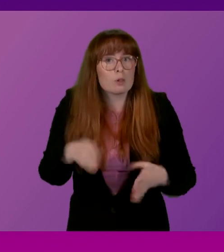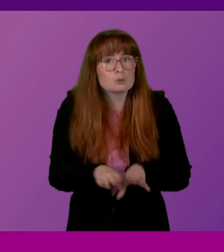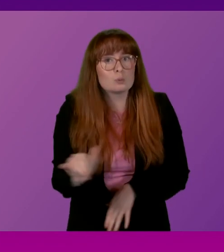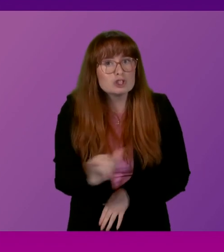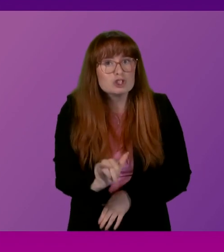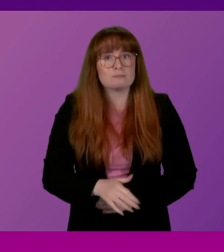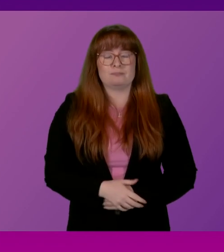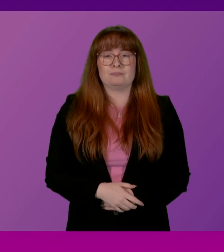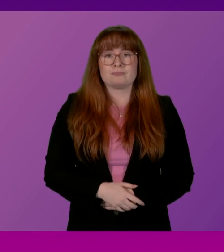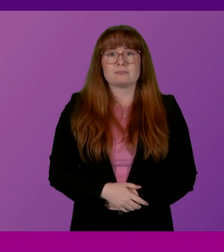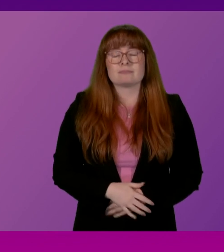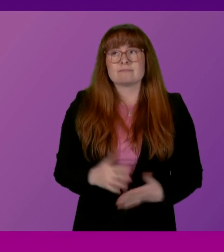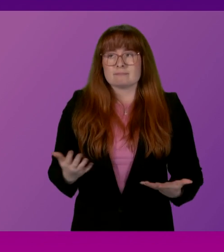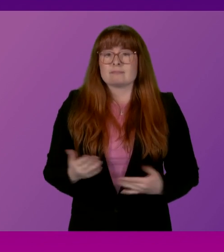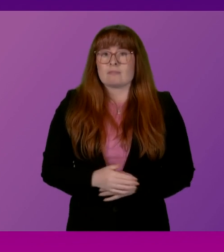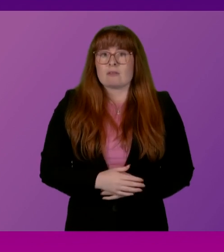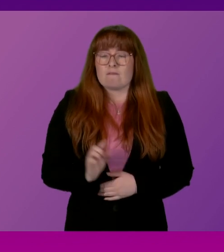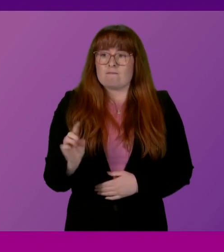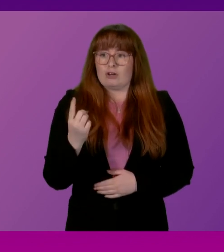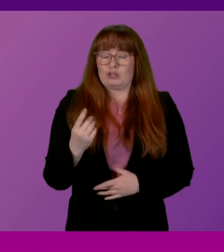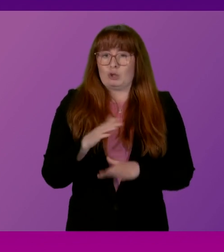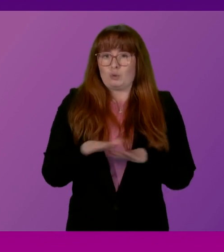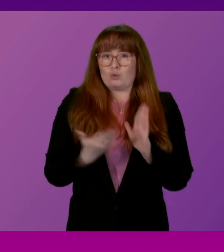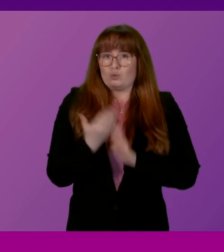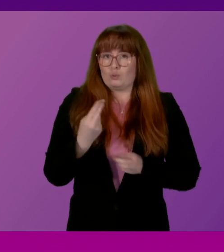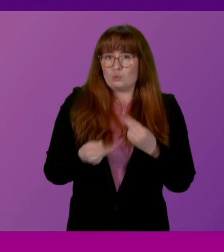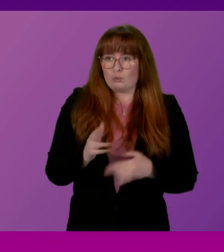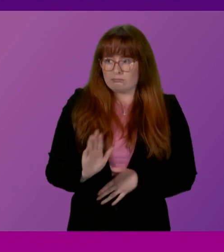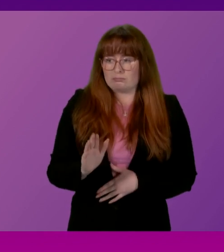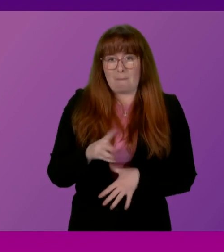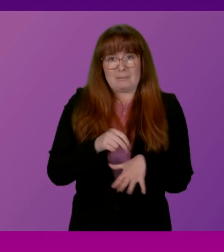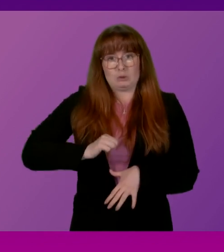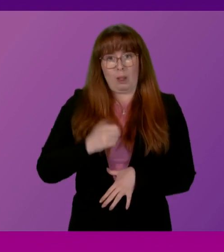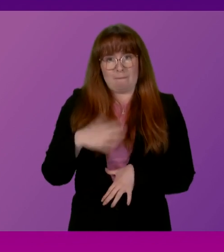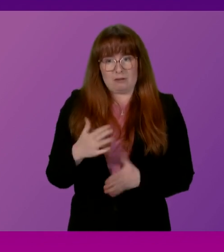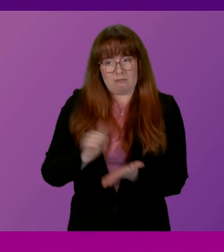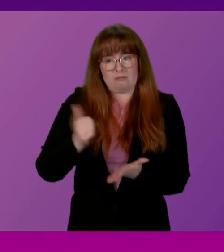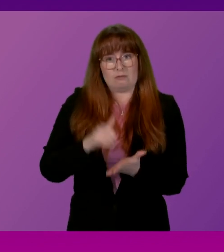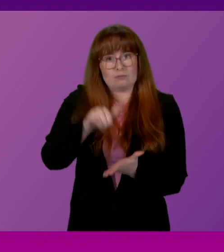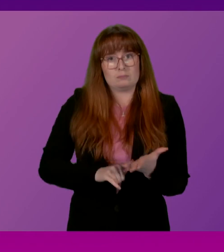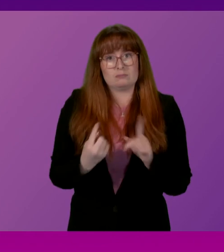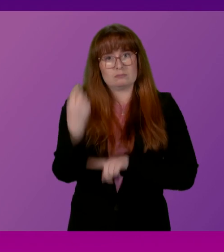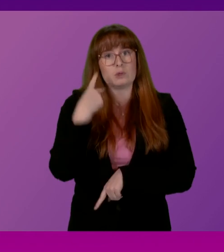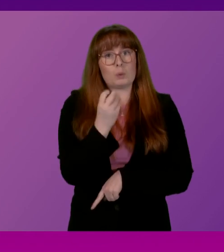It is not news that Police Scotland published a document about its estate in 2019, which